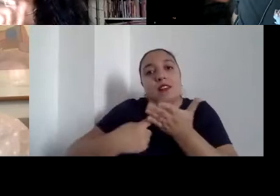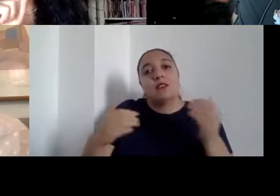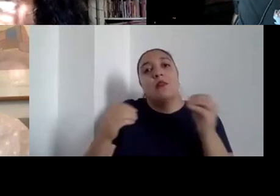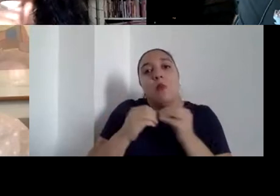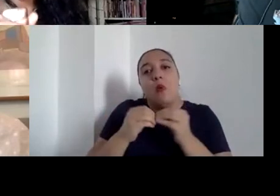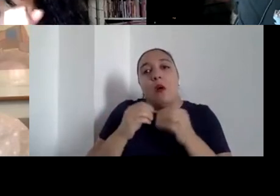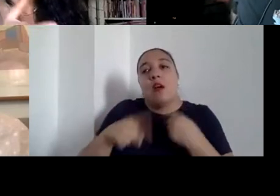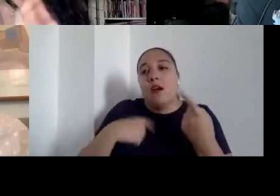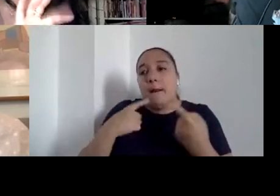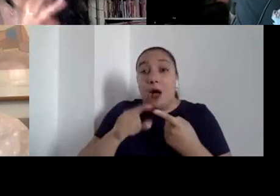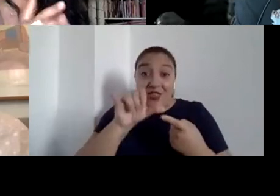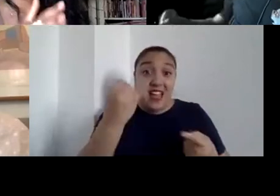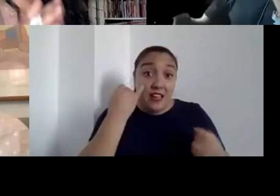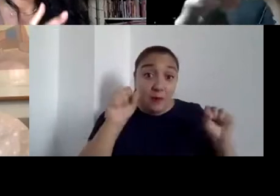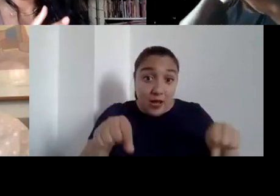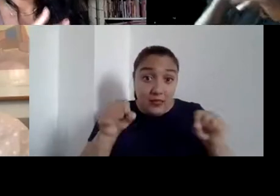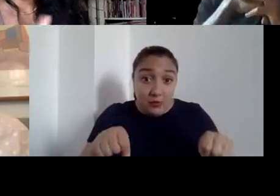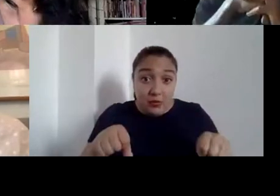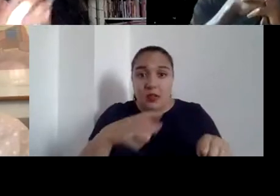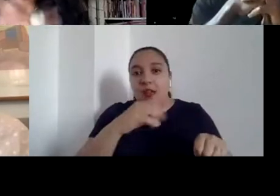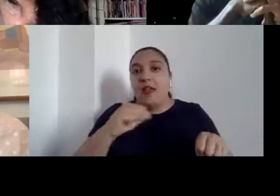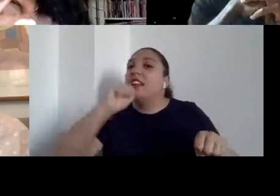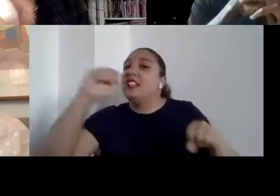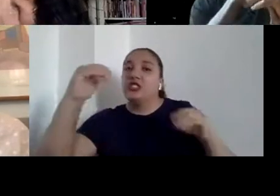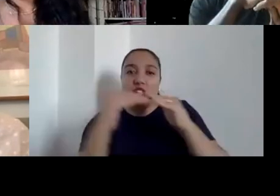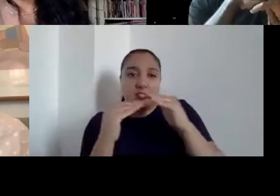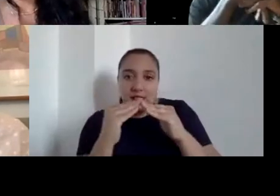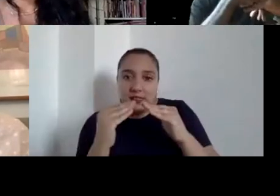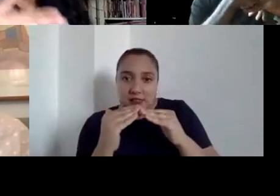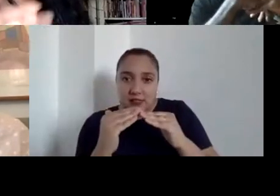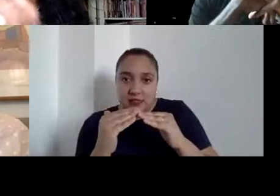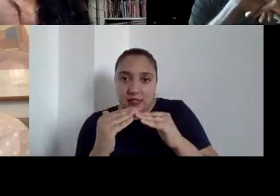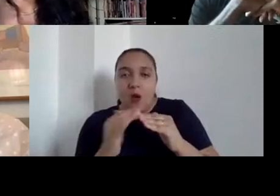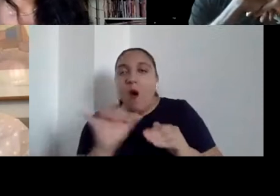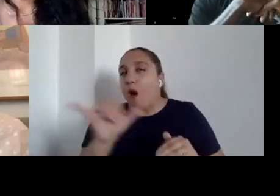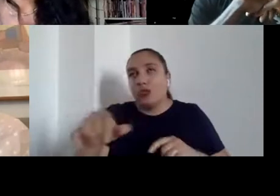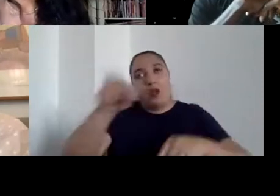if we can and the injustice in that and going back to Andre, yes, African